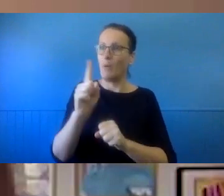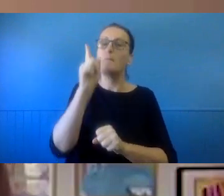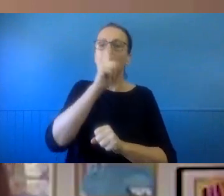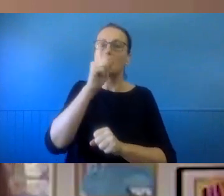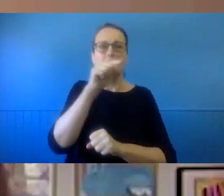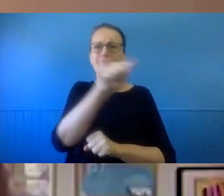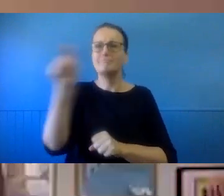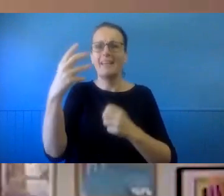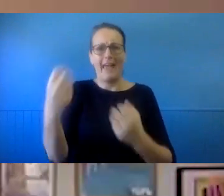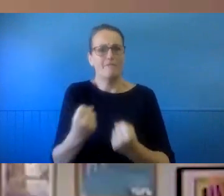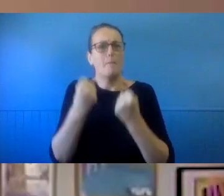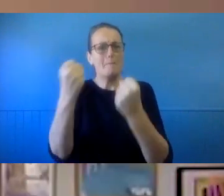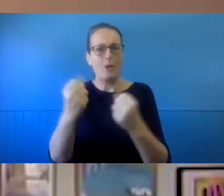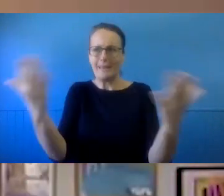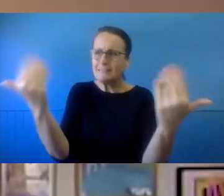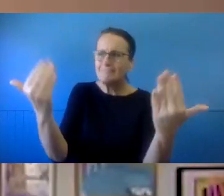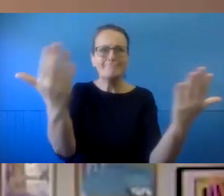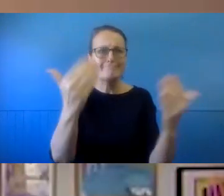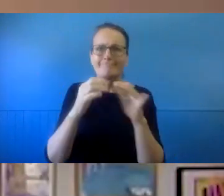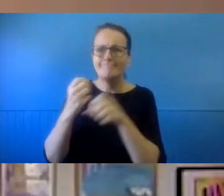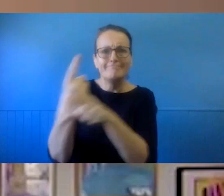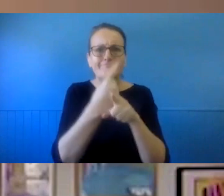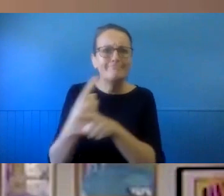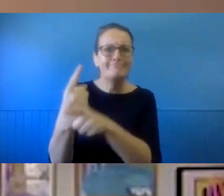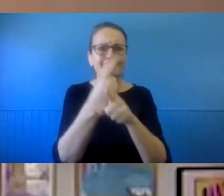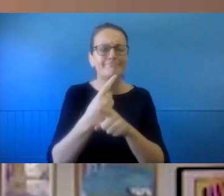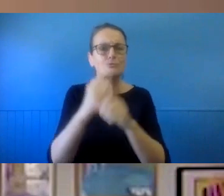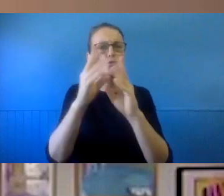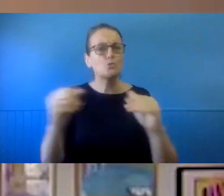together to collaborate and solve complex ideas which is why this year